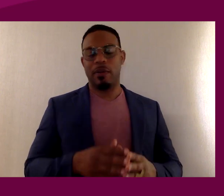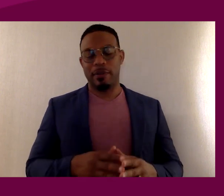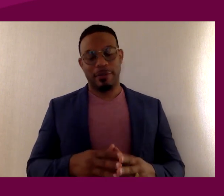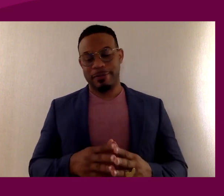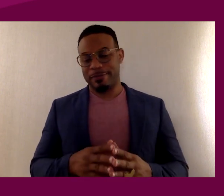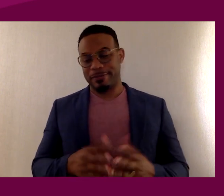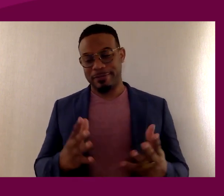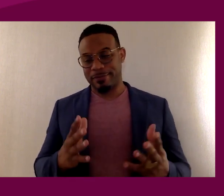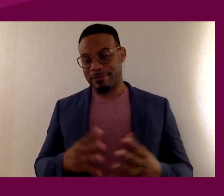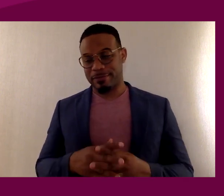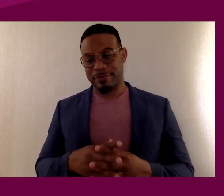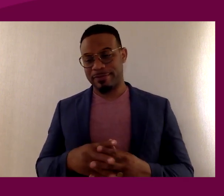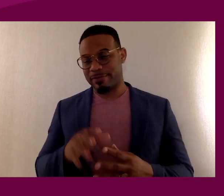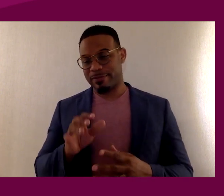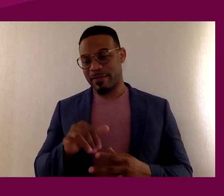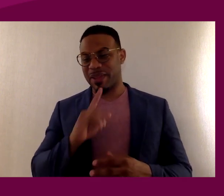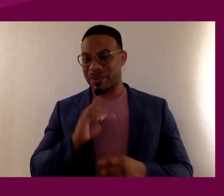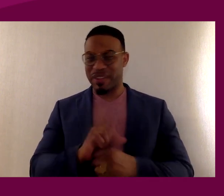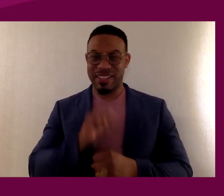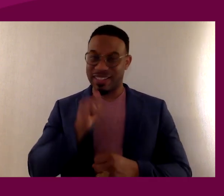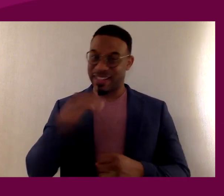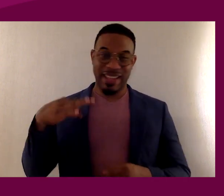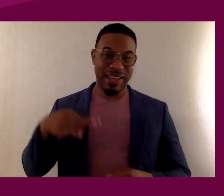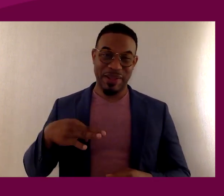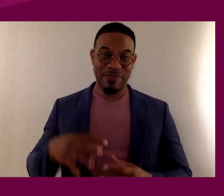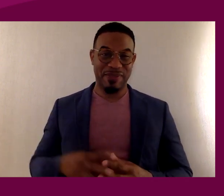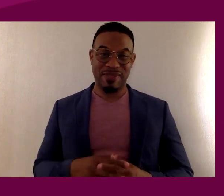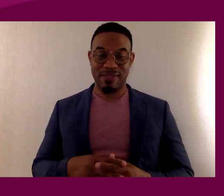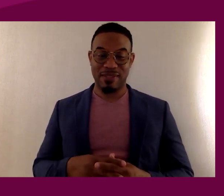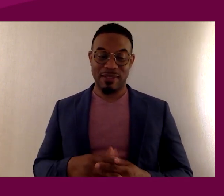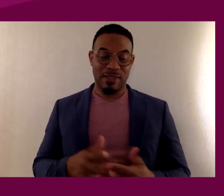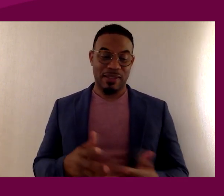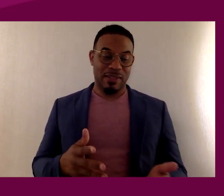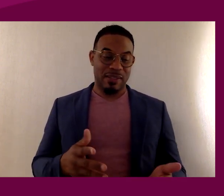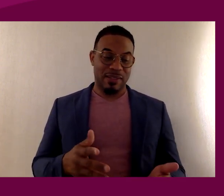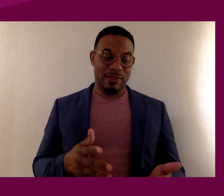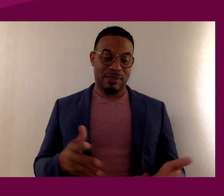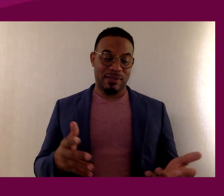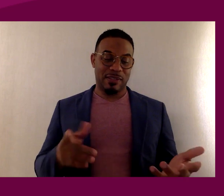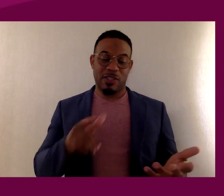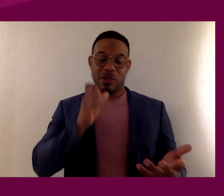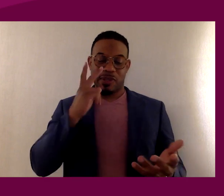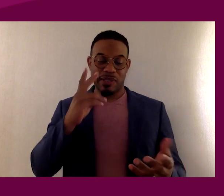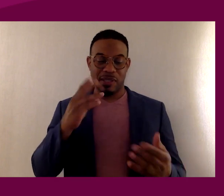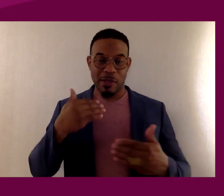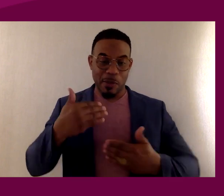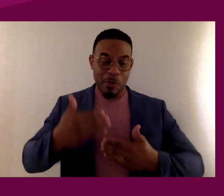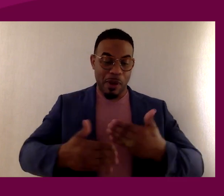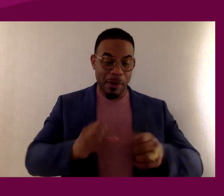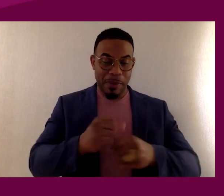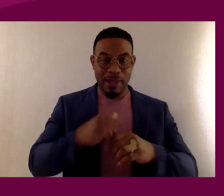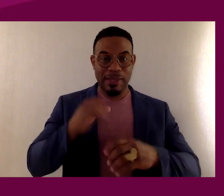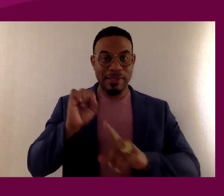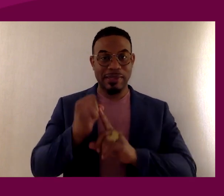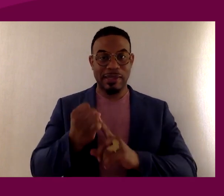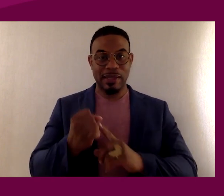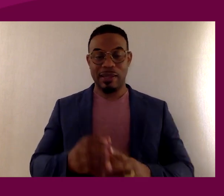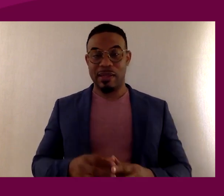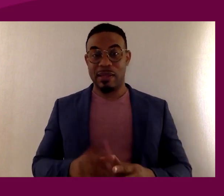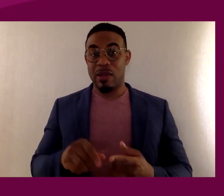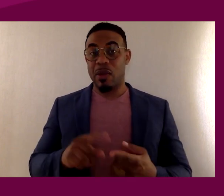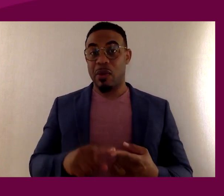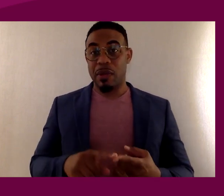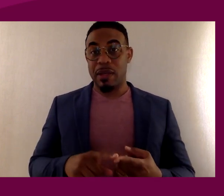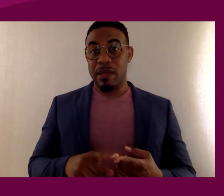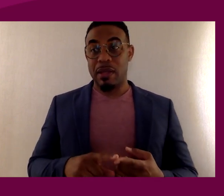each other too often, and that's really not helpful. You don't see progress made in society